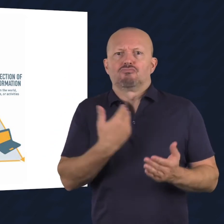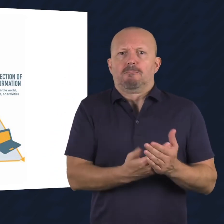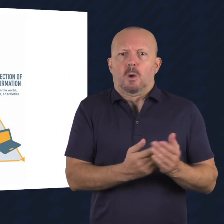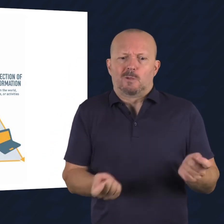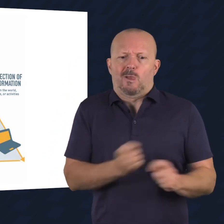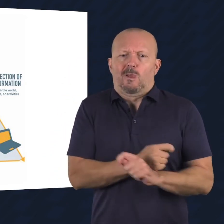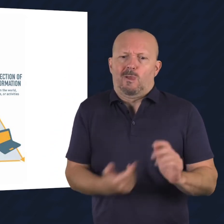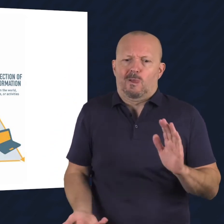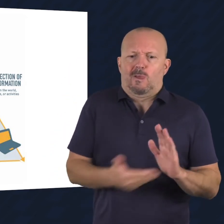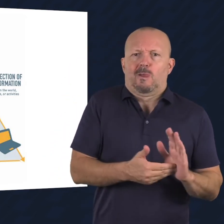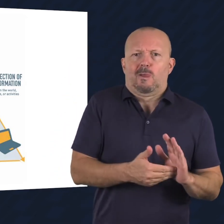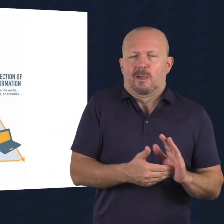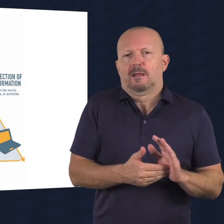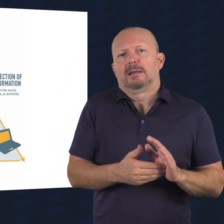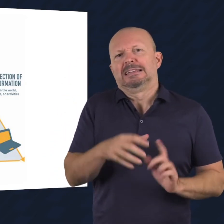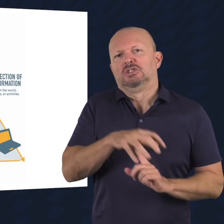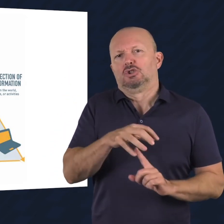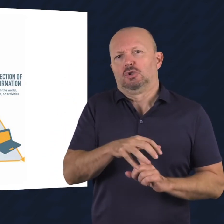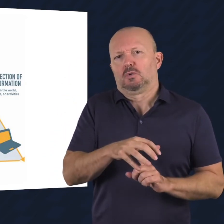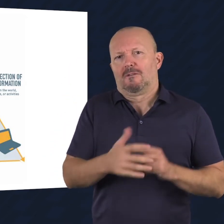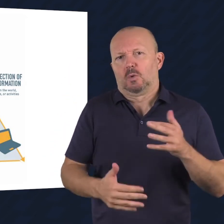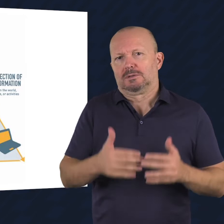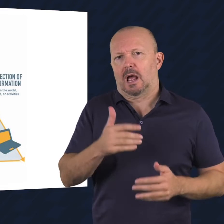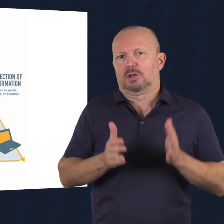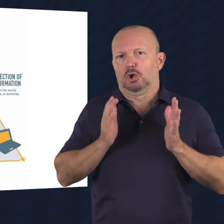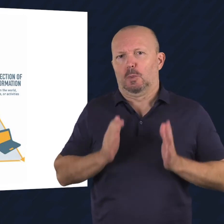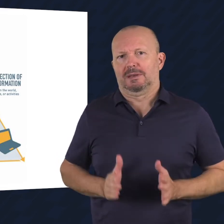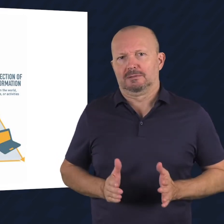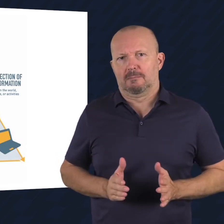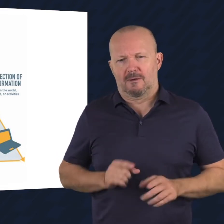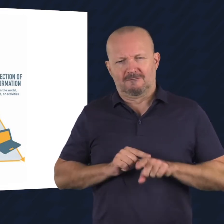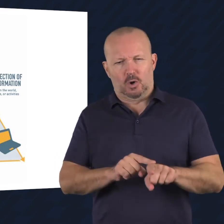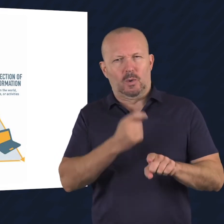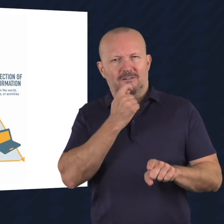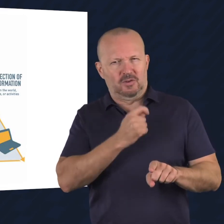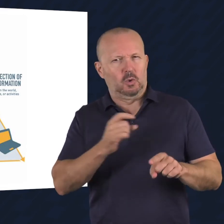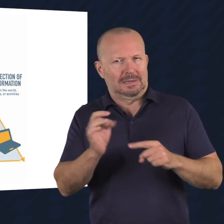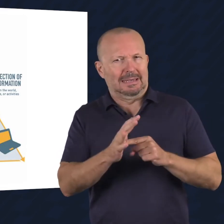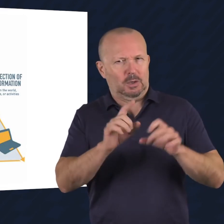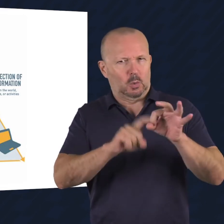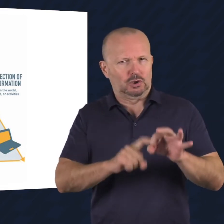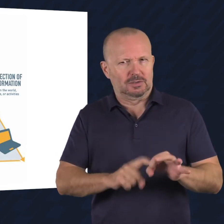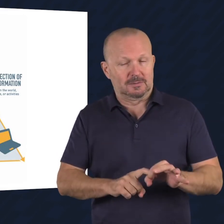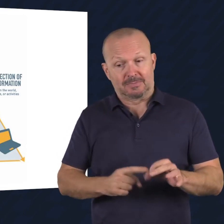proposing an embedded or aligned Institute for Data Humanism, framed by several key questions.